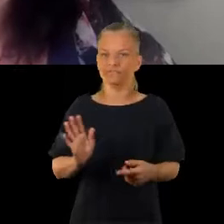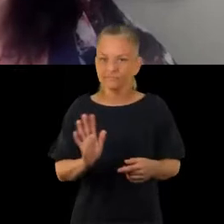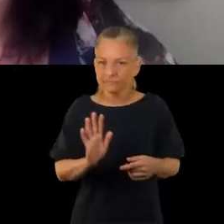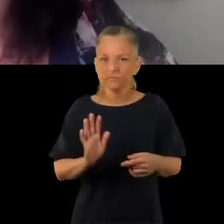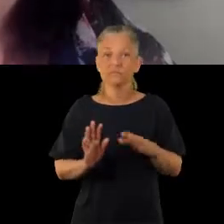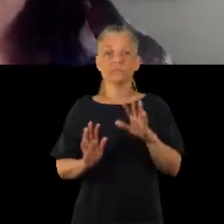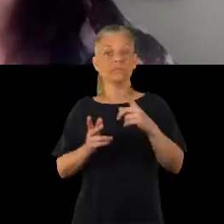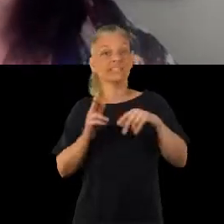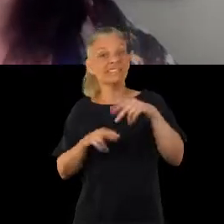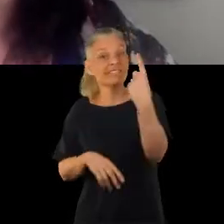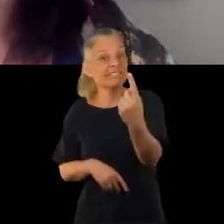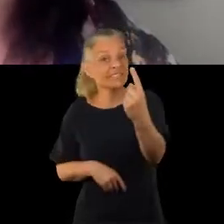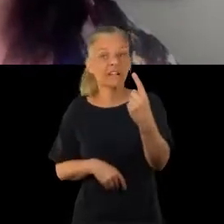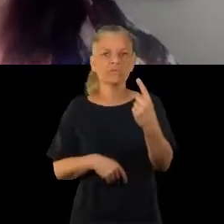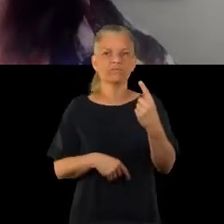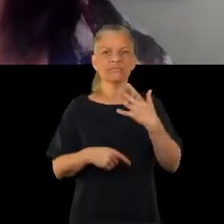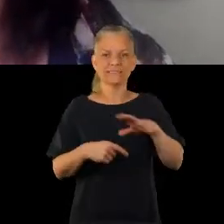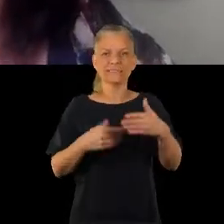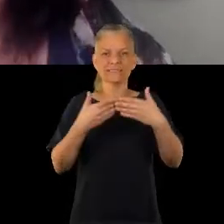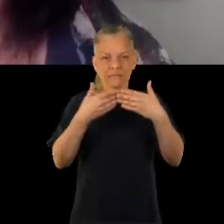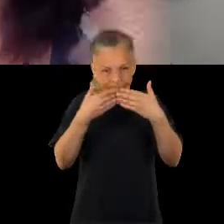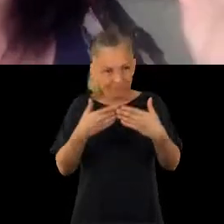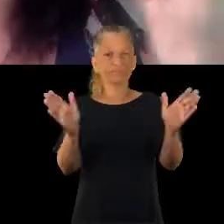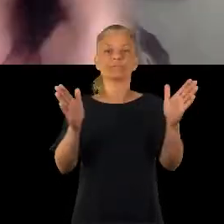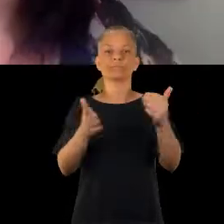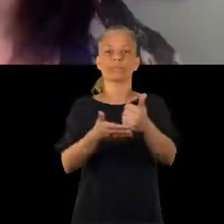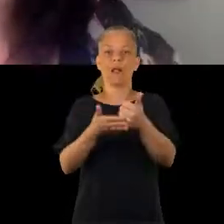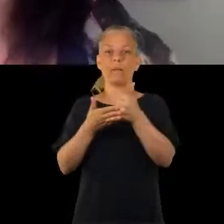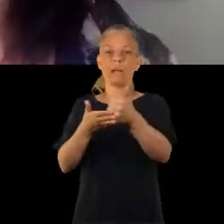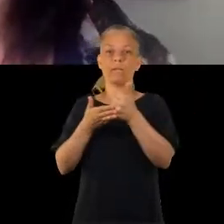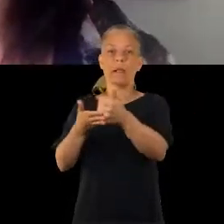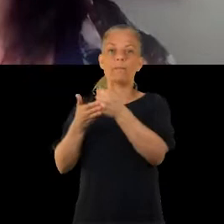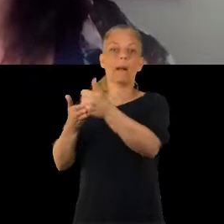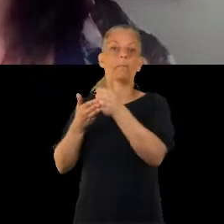received, it’s unlocked that for them and they’ve been able to create a new life for themselves.